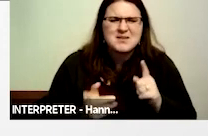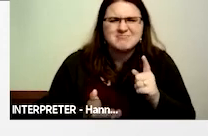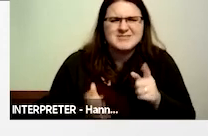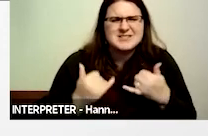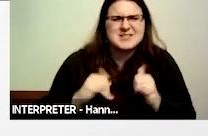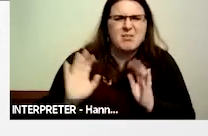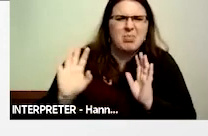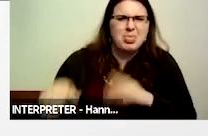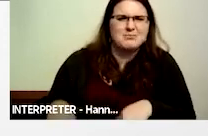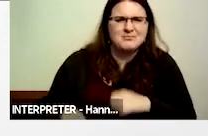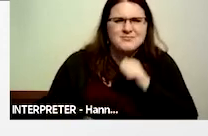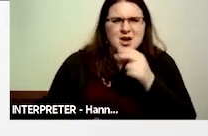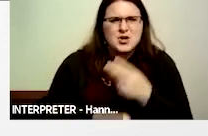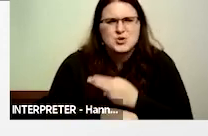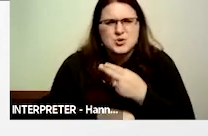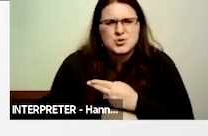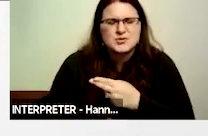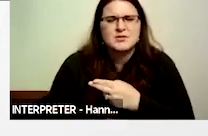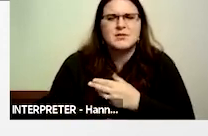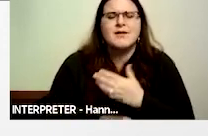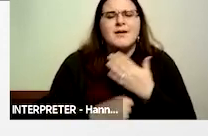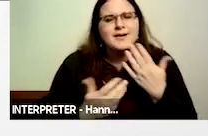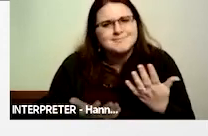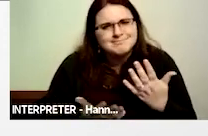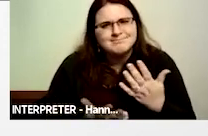way to just bring all of those little things to life. So it's not so much again, however.